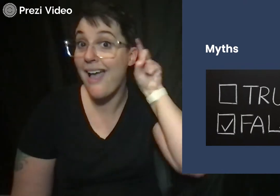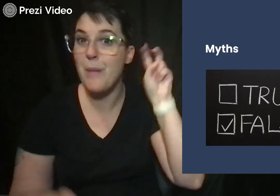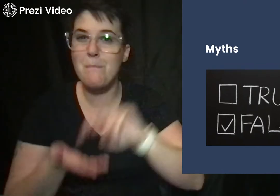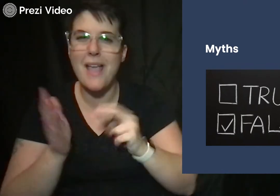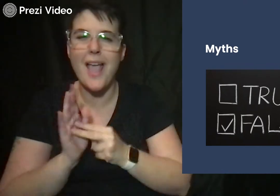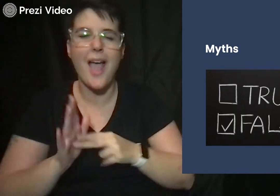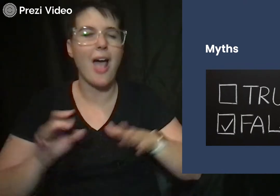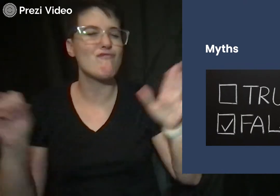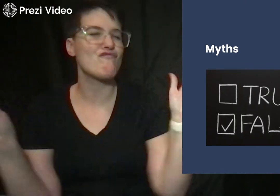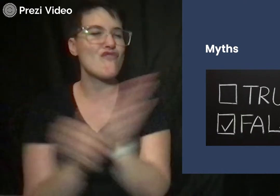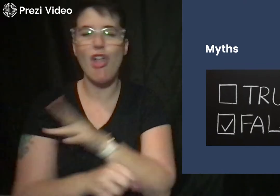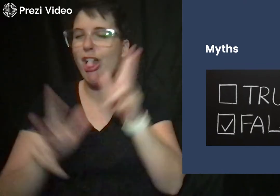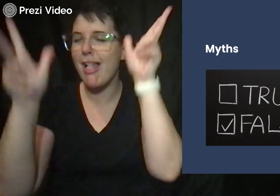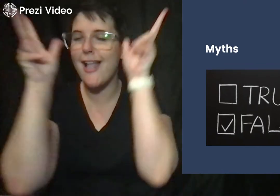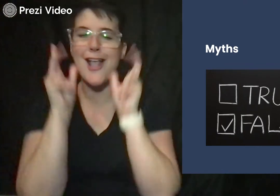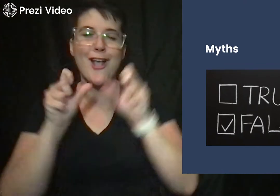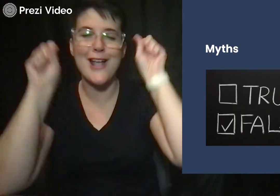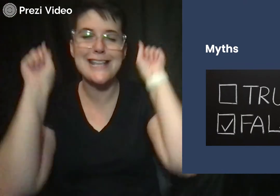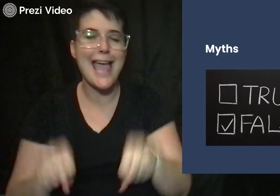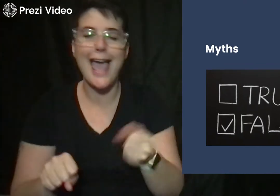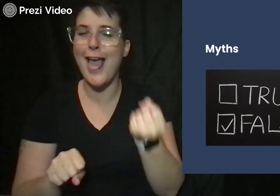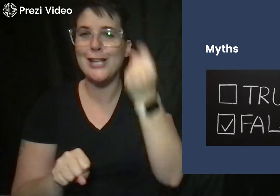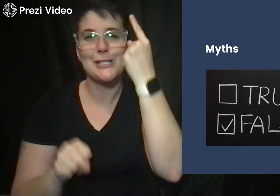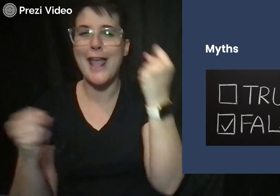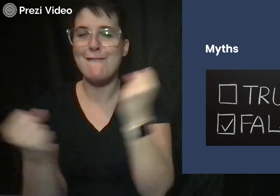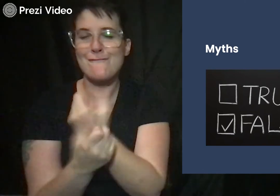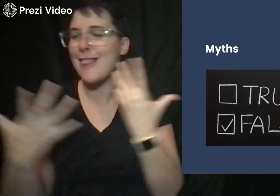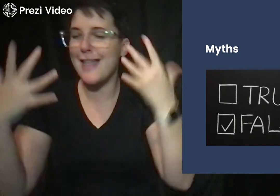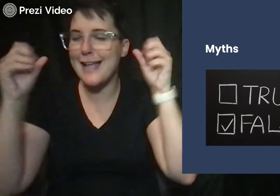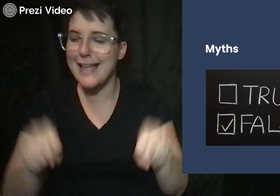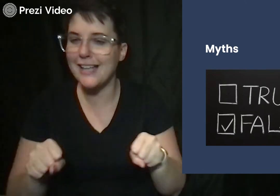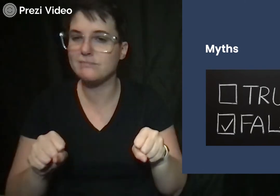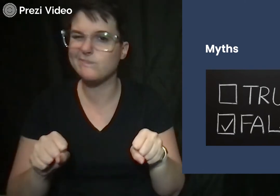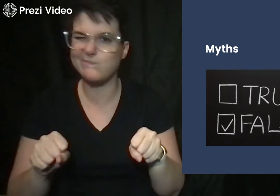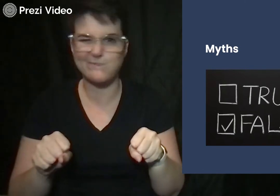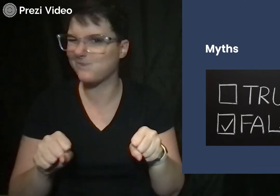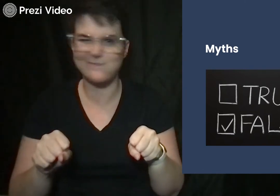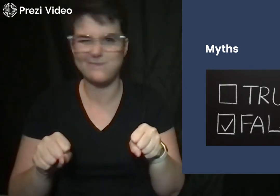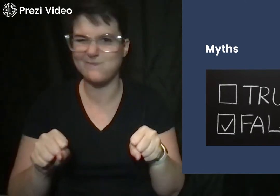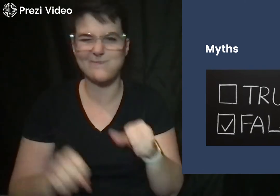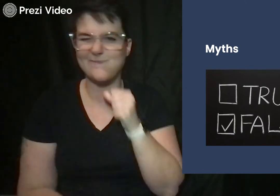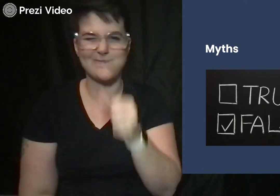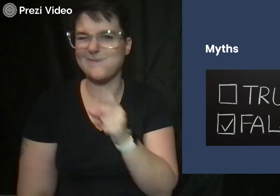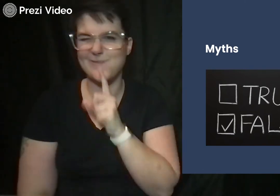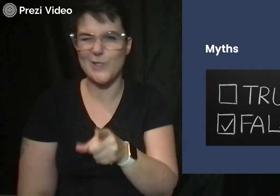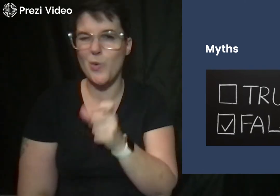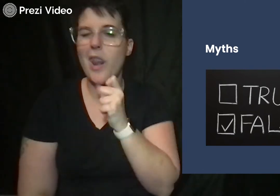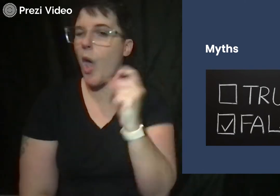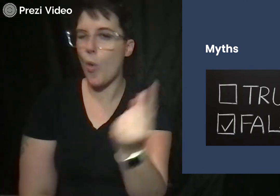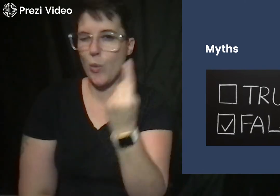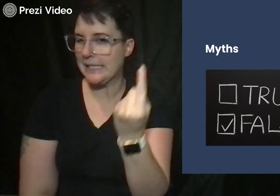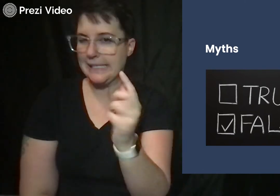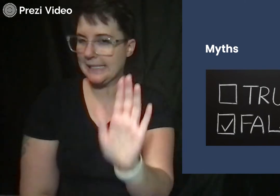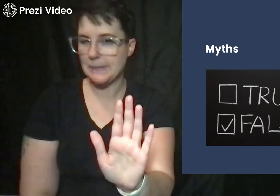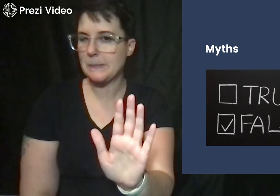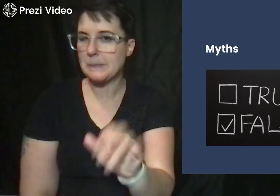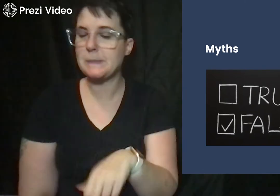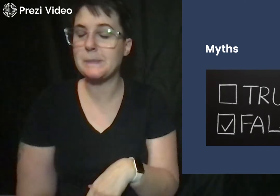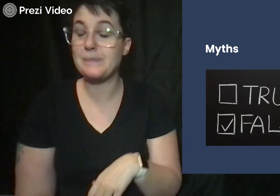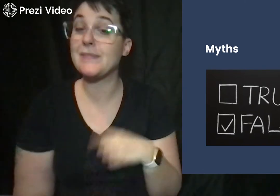They can automatically hear and understand everything. This is not necessarily true. Not always.